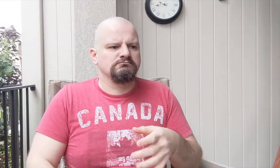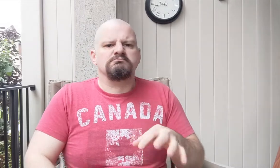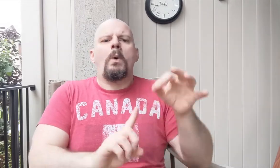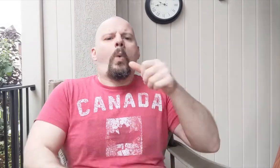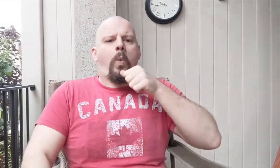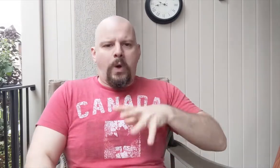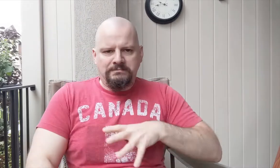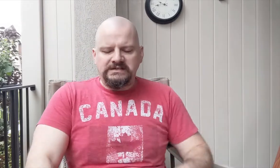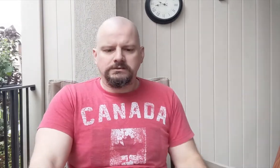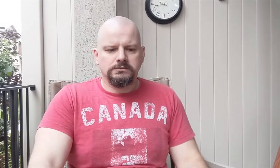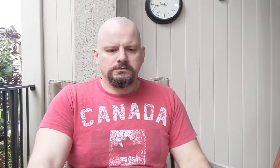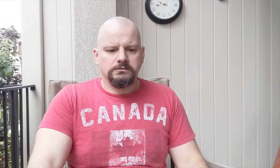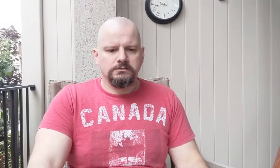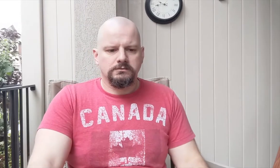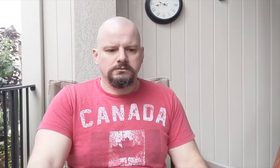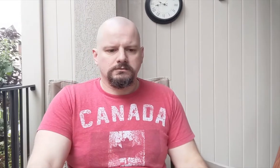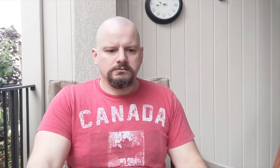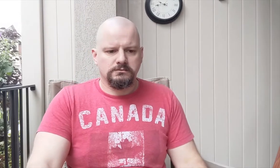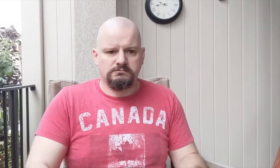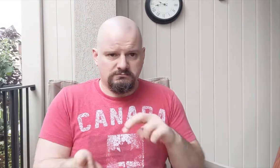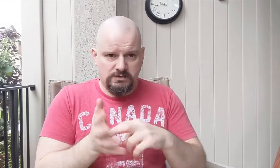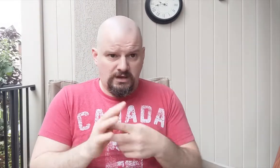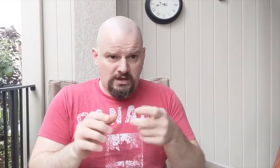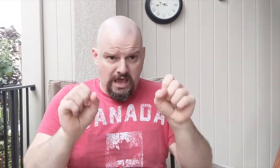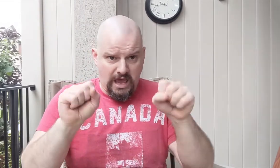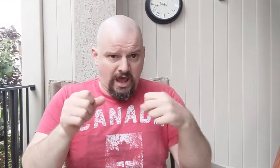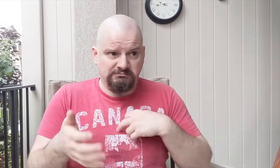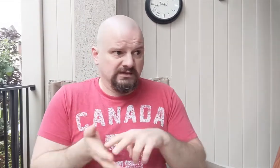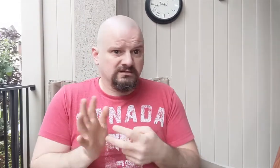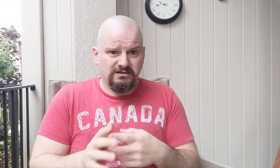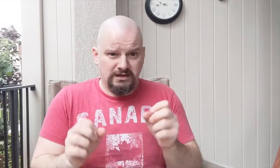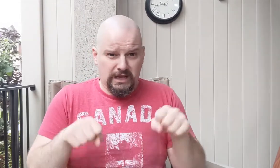especially to women. I mean...